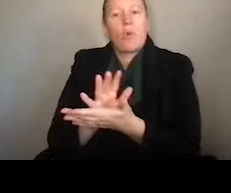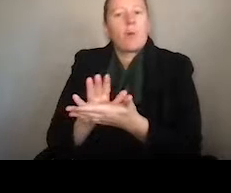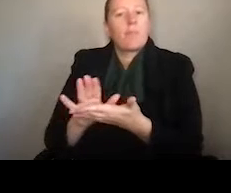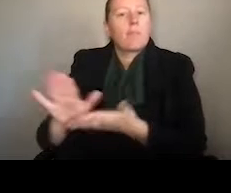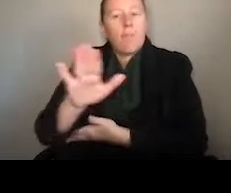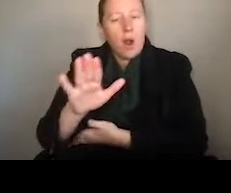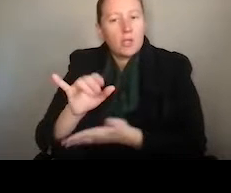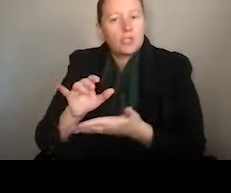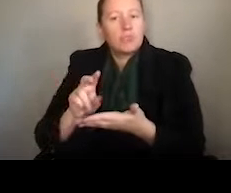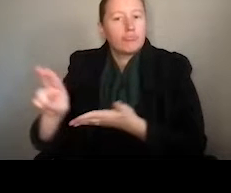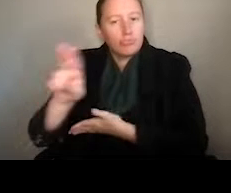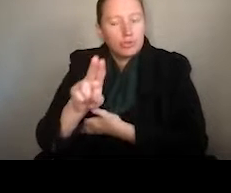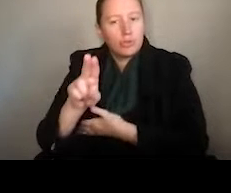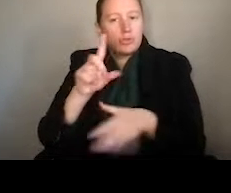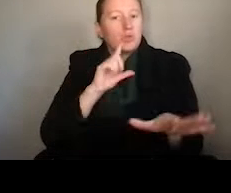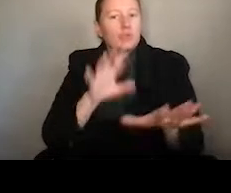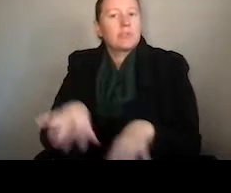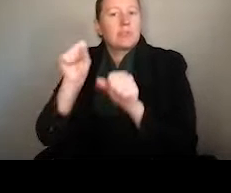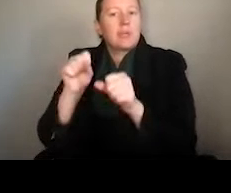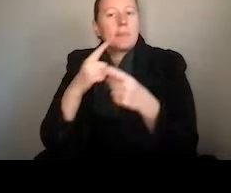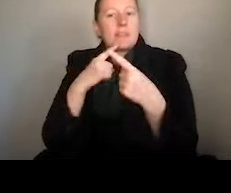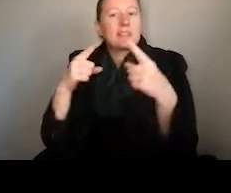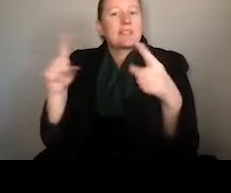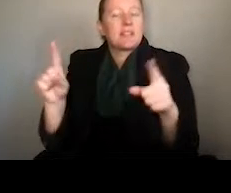adopt successful practices and STEM Education.